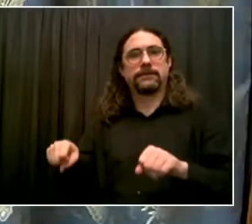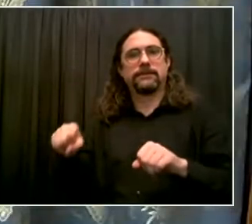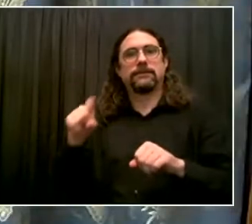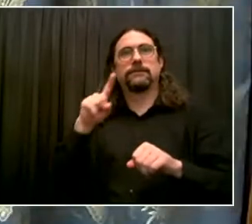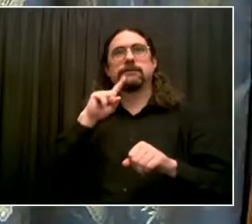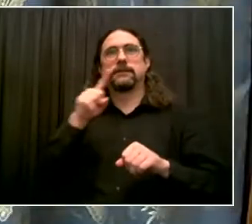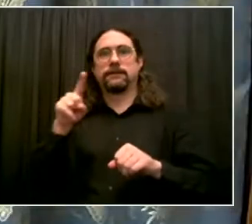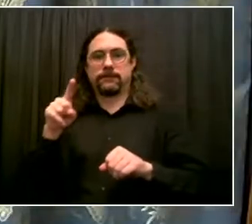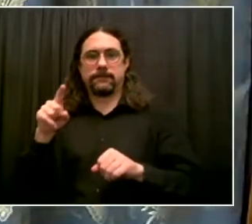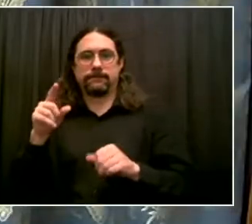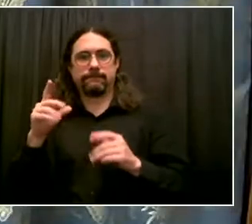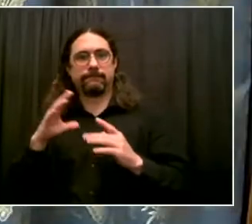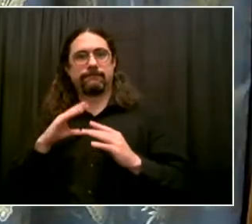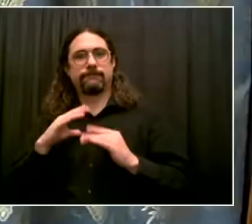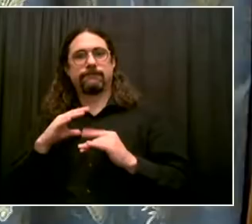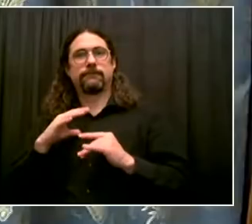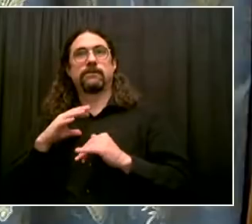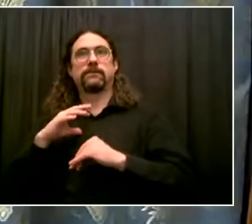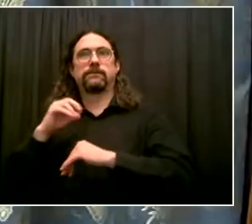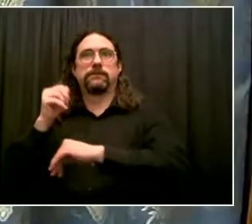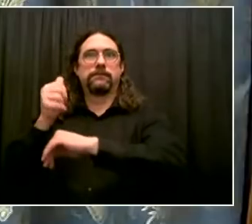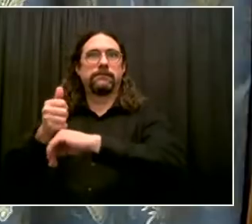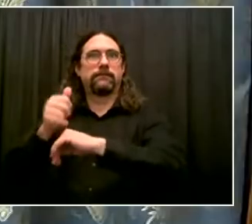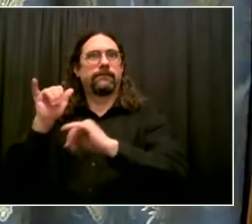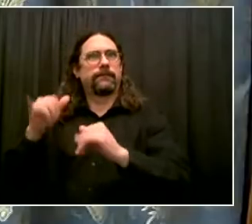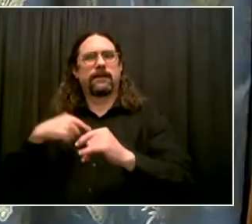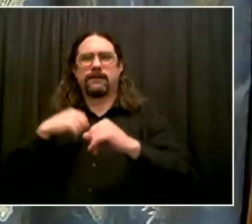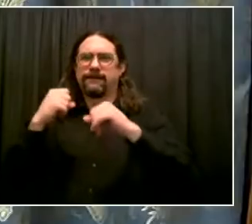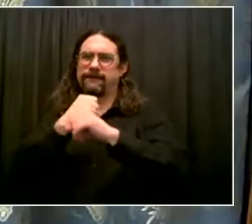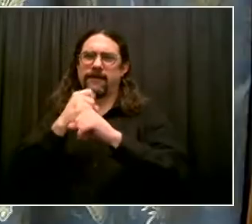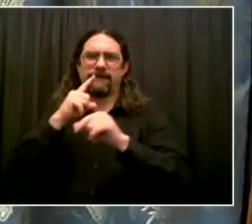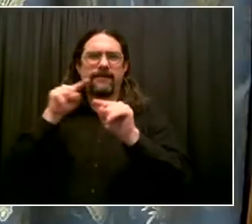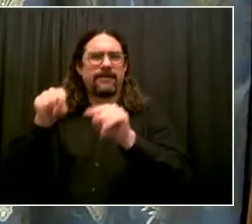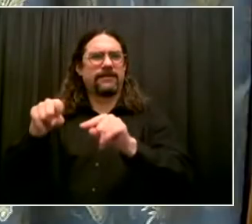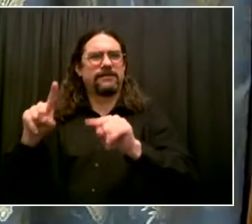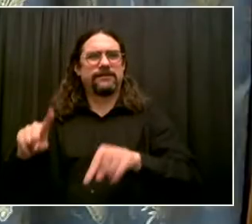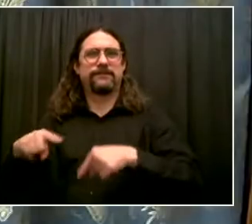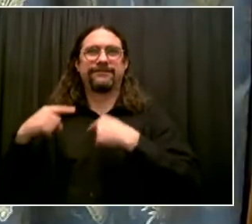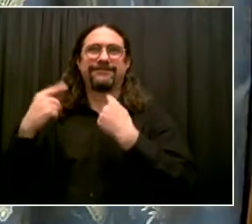YEARS AND DECADES OF FIGHTS THAT CAME FOR IT AND I WOULD LIKE TO MAKE IT CLEAR WE FOUGHT FOR THE